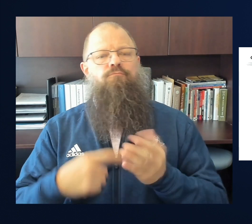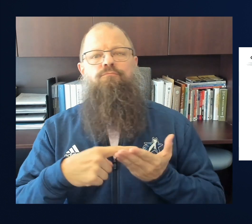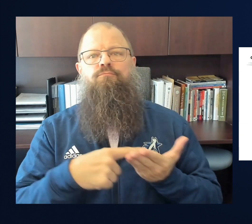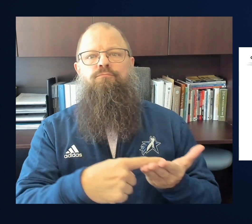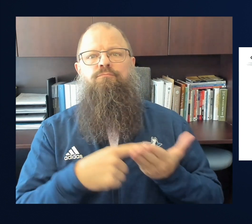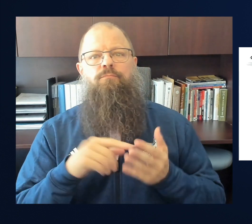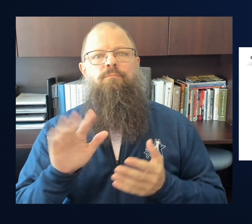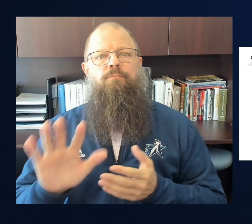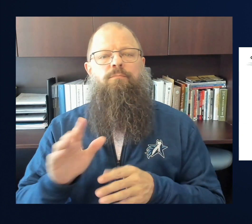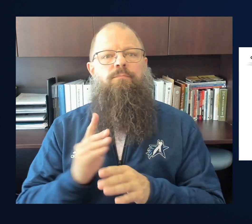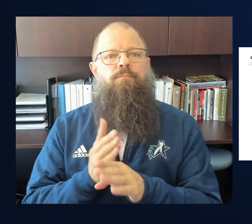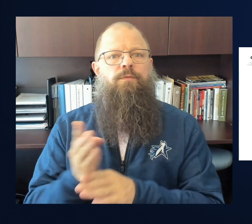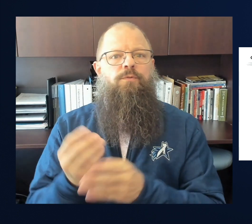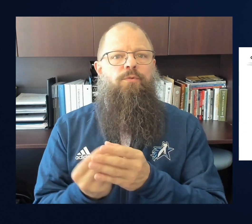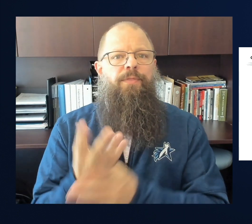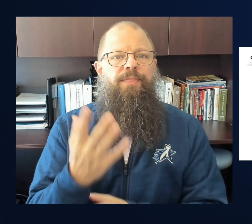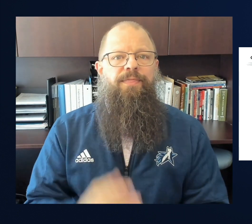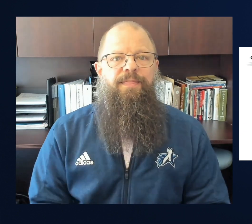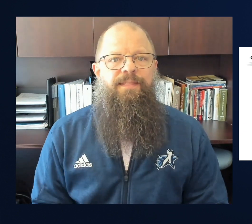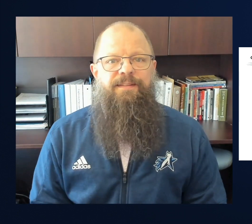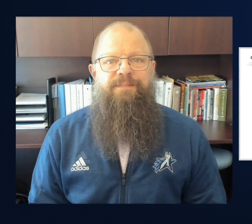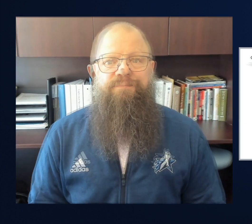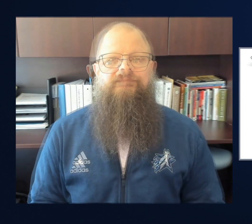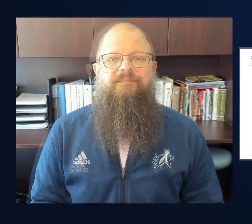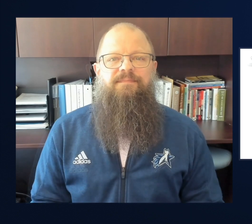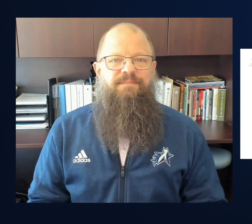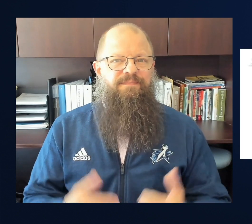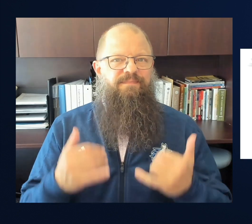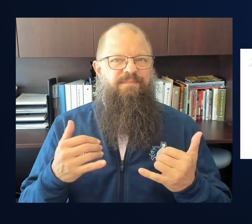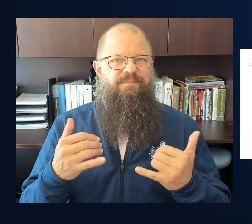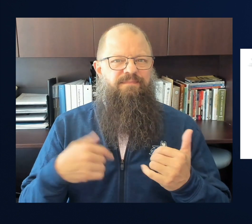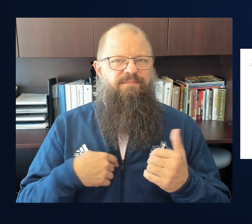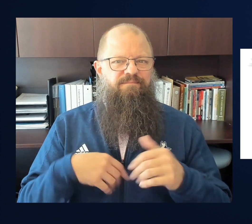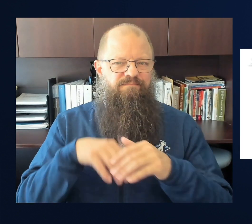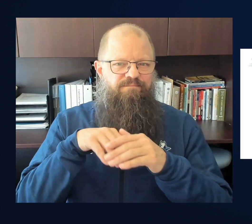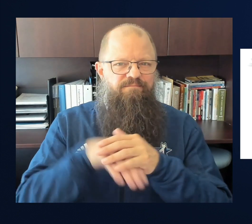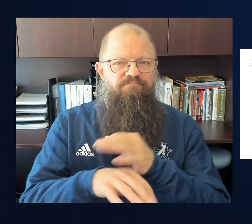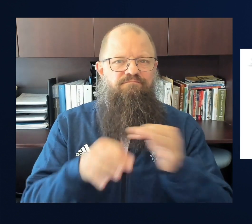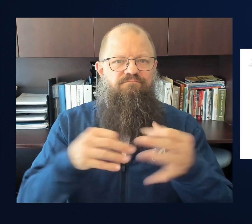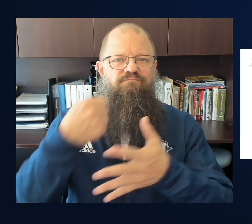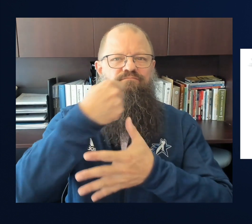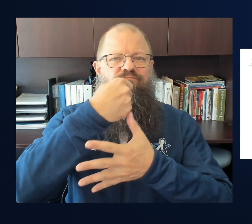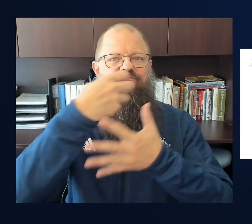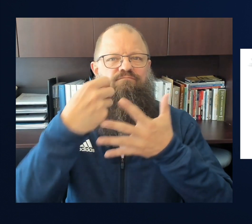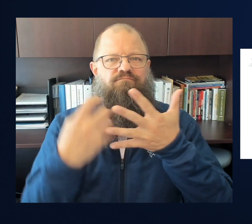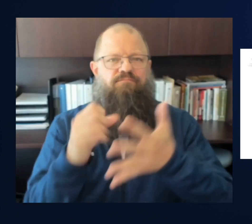and at the same time cultivating that comfort level to discuss their goals through that growth process.